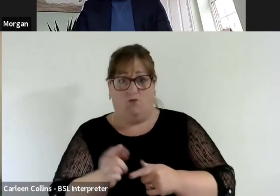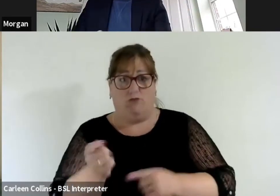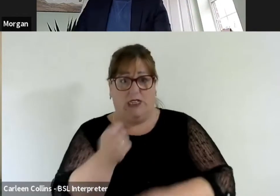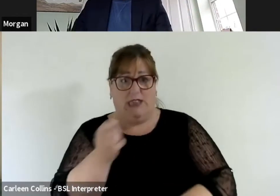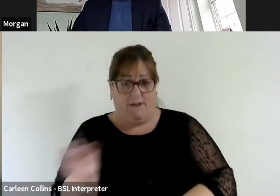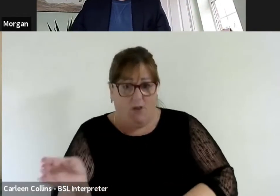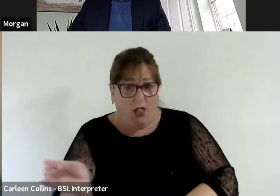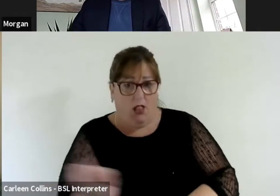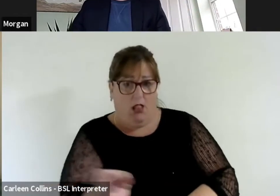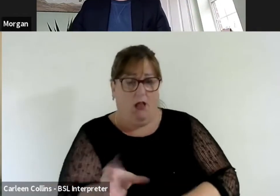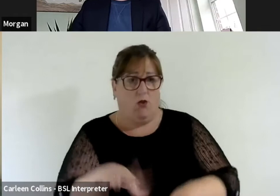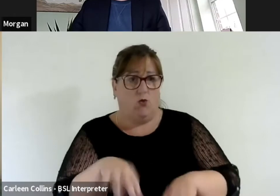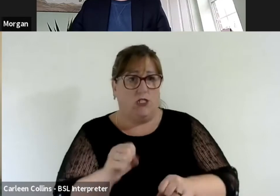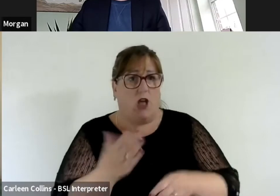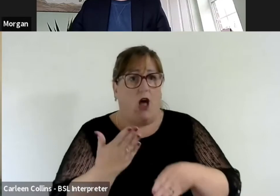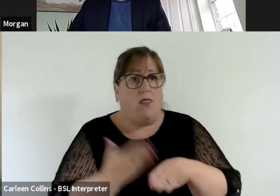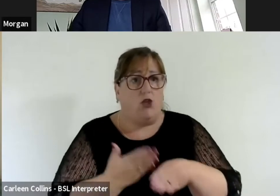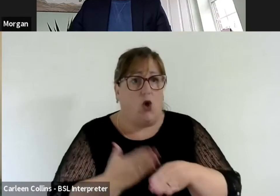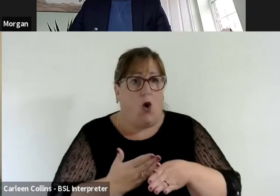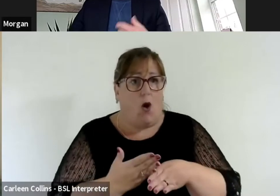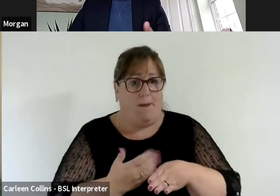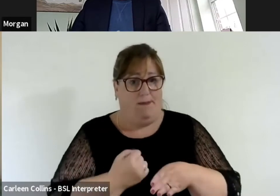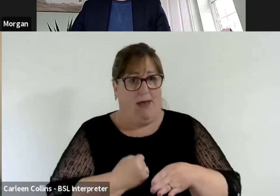That is what we do.